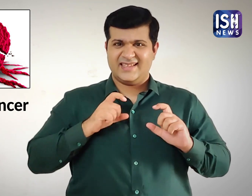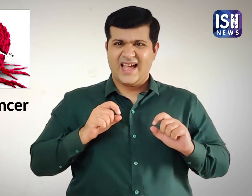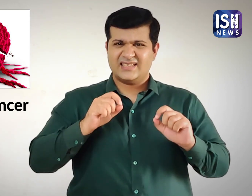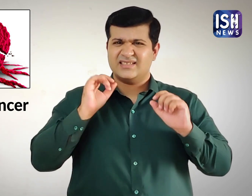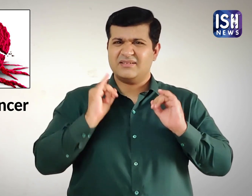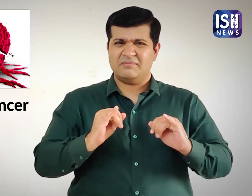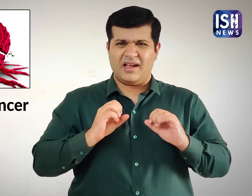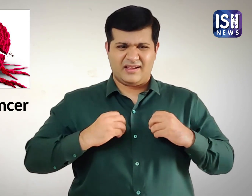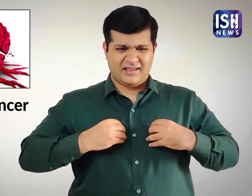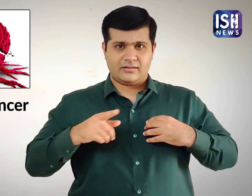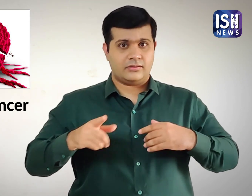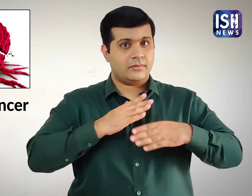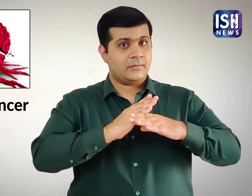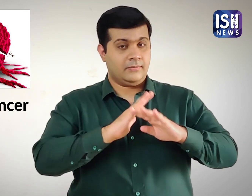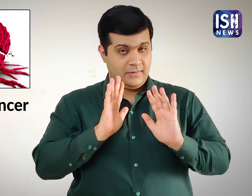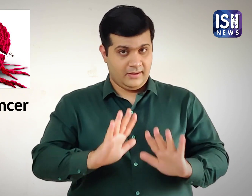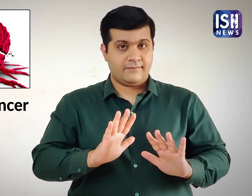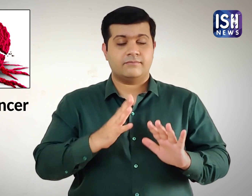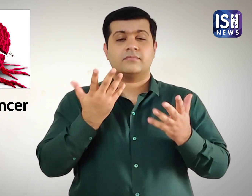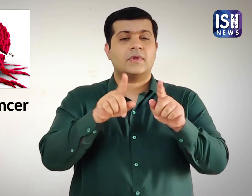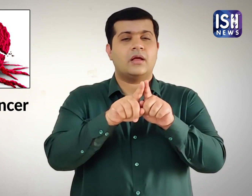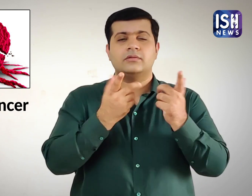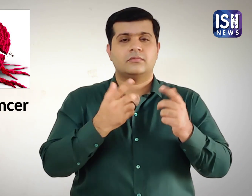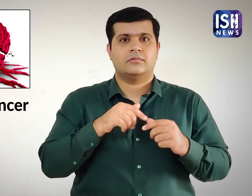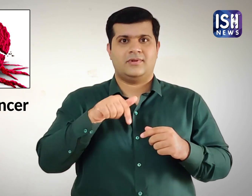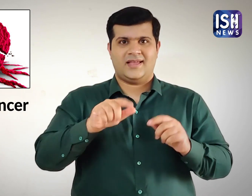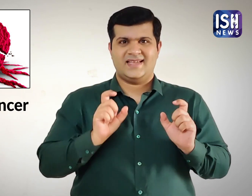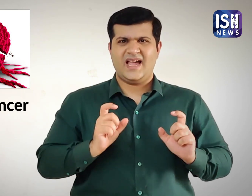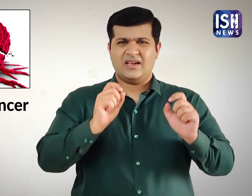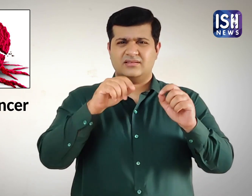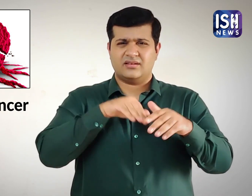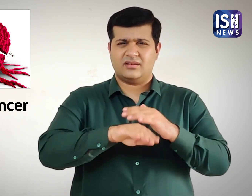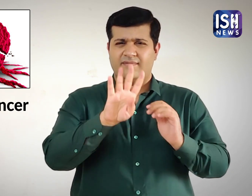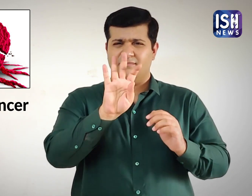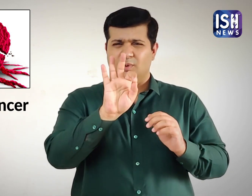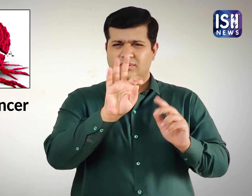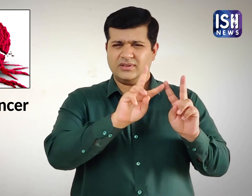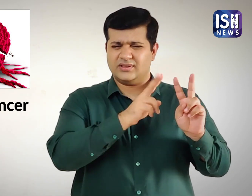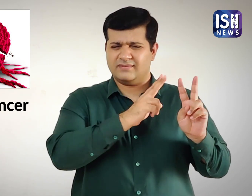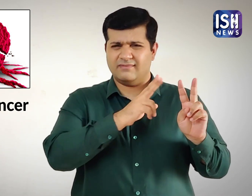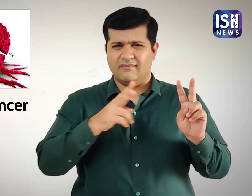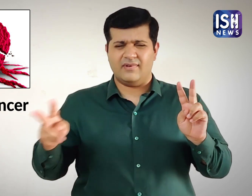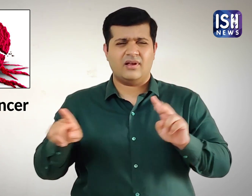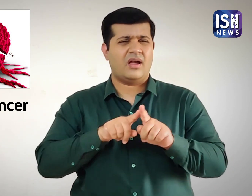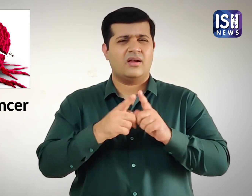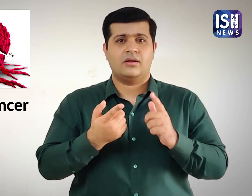and is capable of killing over 40 types of cancer cells